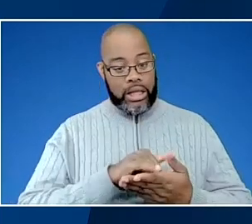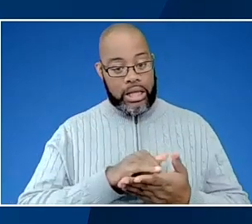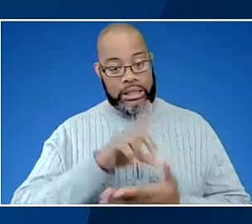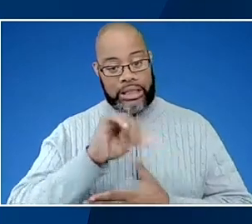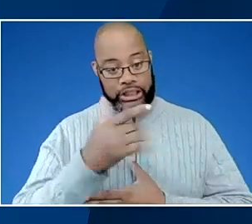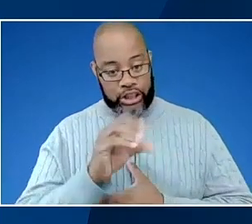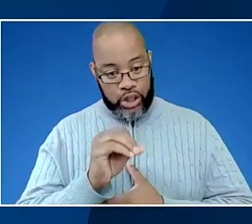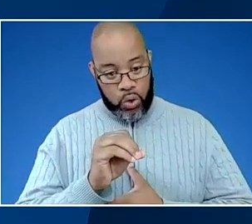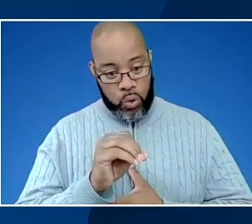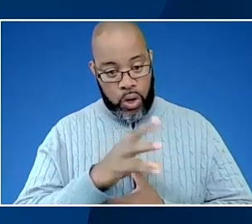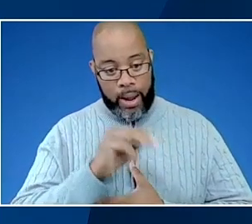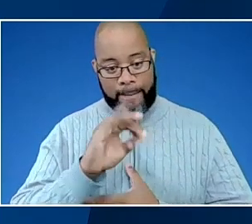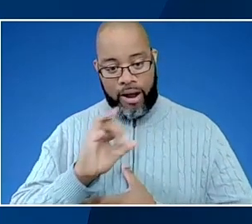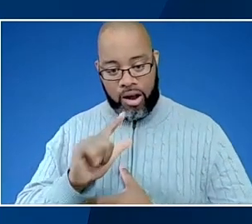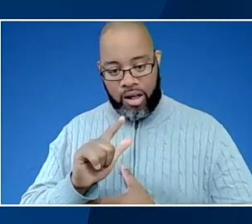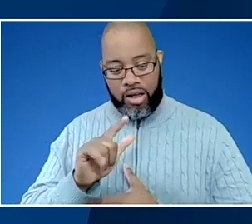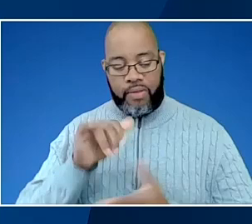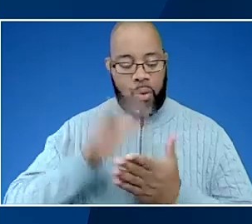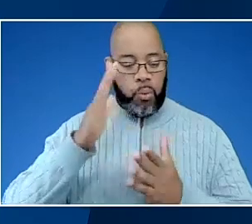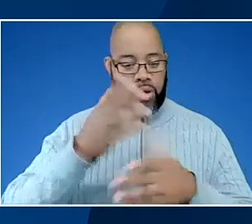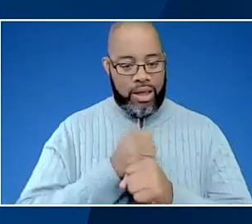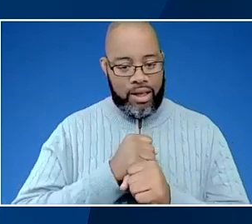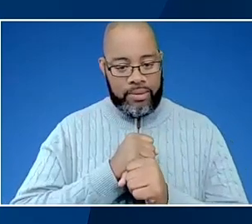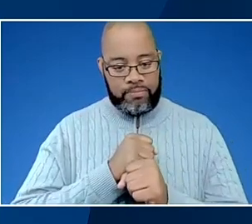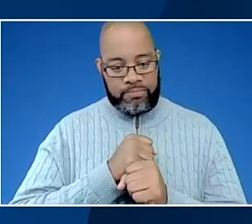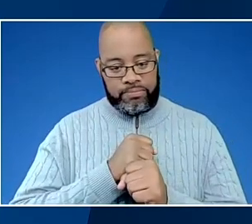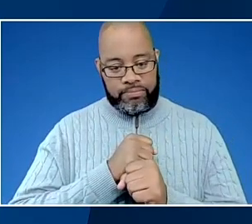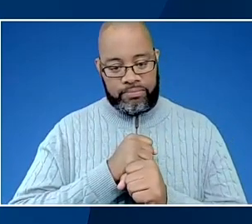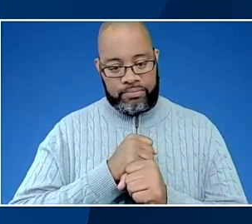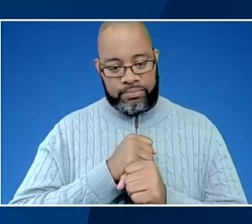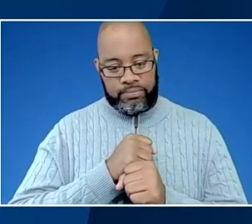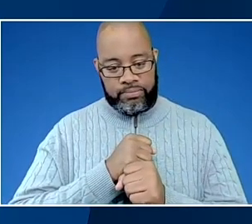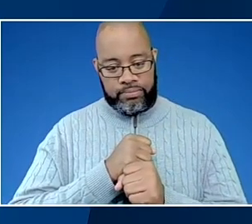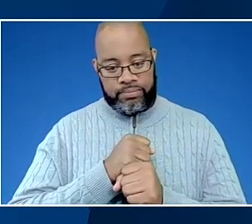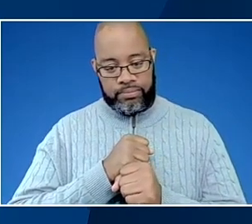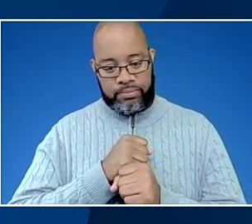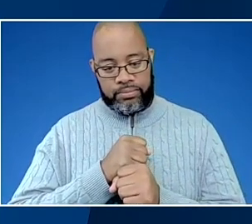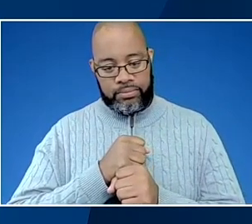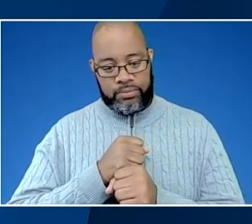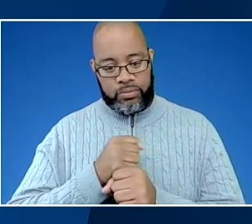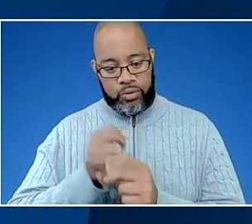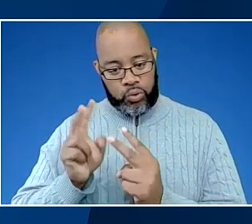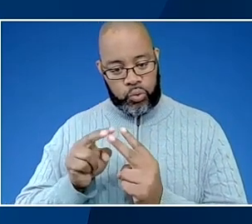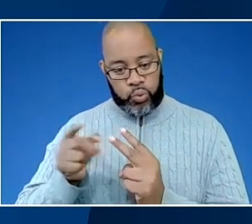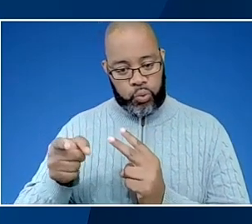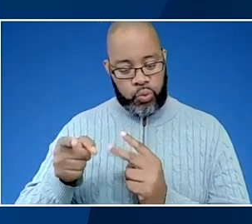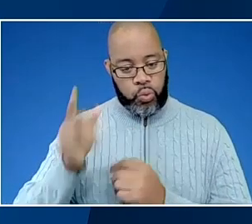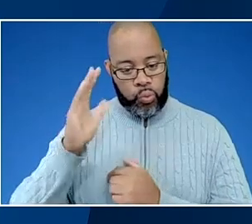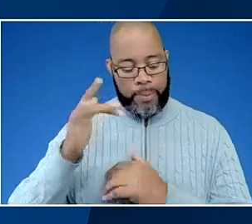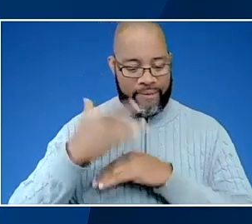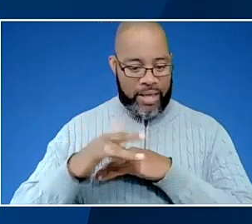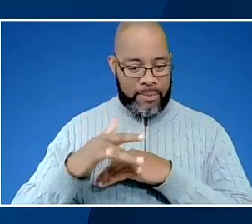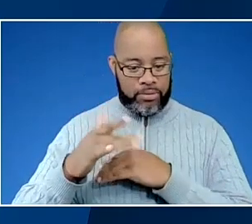Michael that will get- that will be- they will present out and- well D'Angelo will